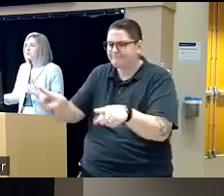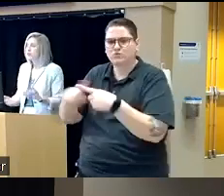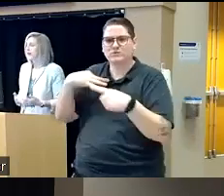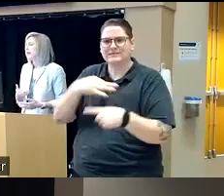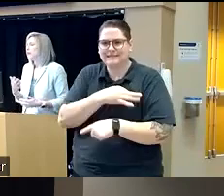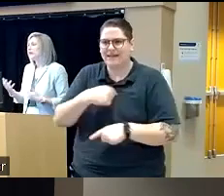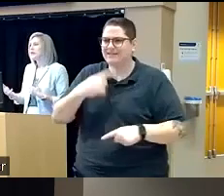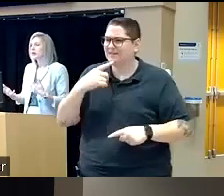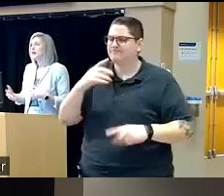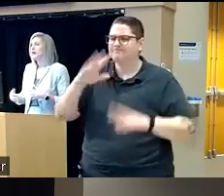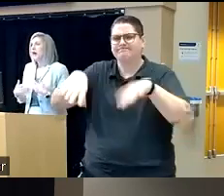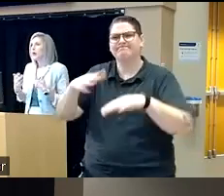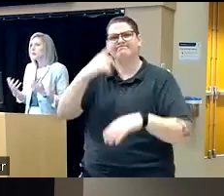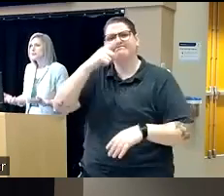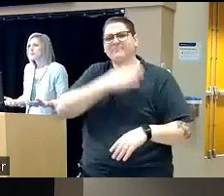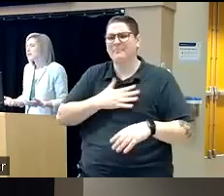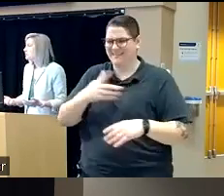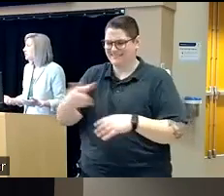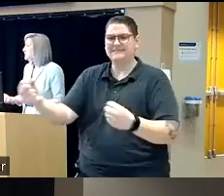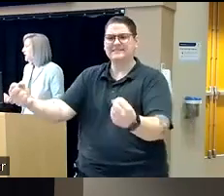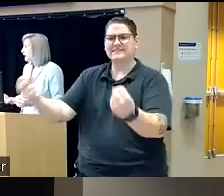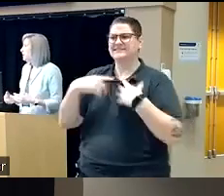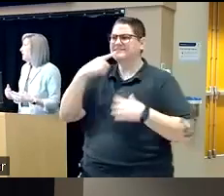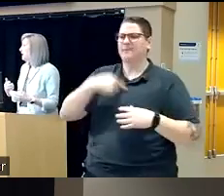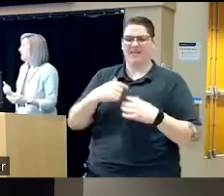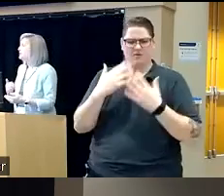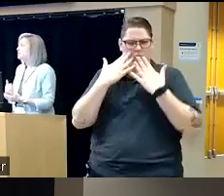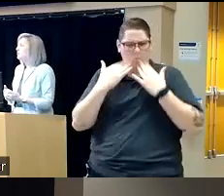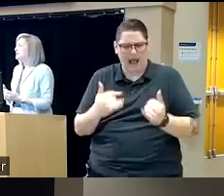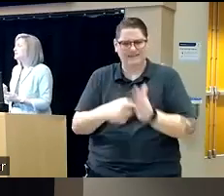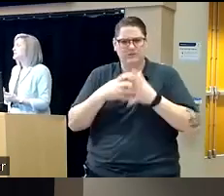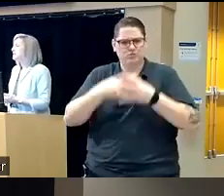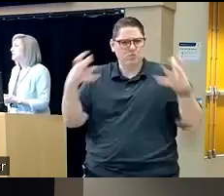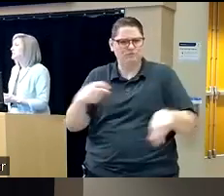what's going on I want to hear how this is taking so much time and they gave me so many specific